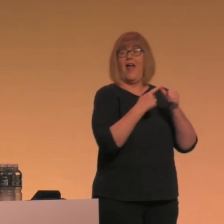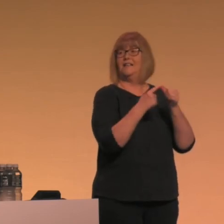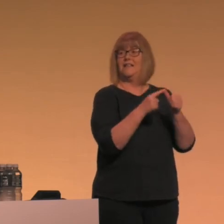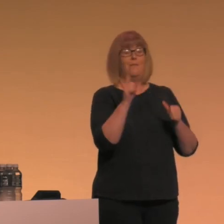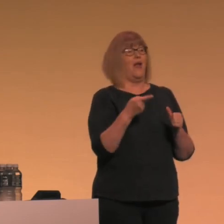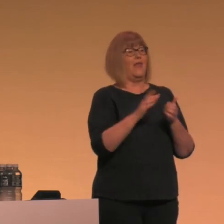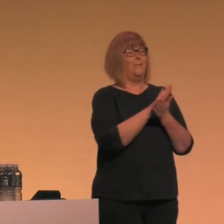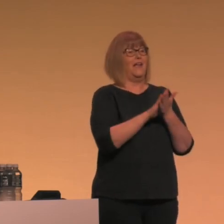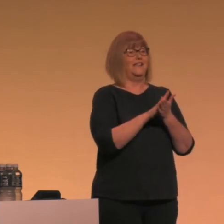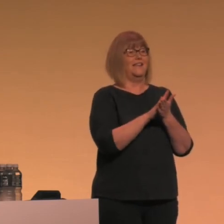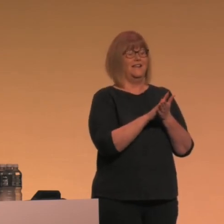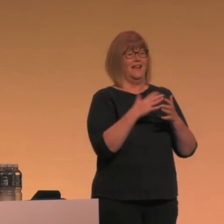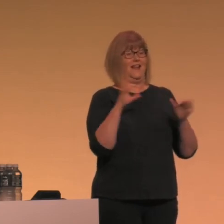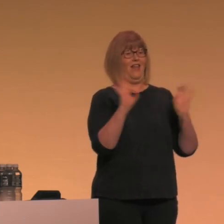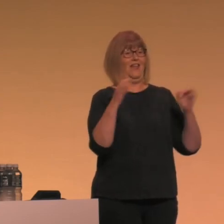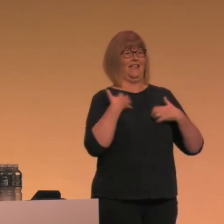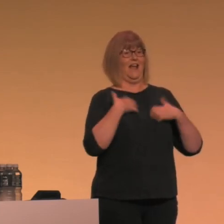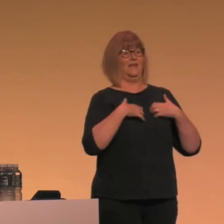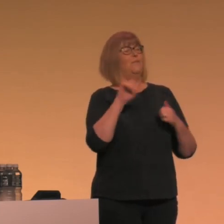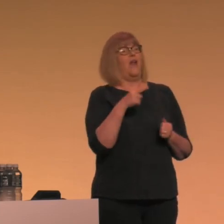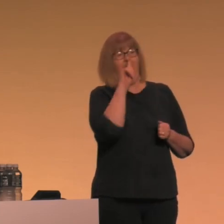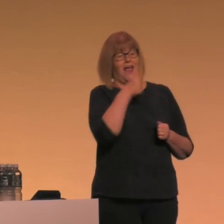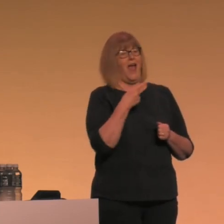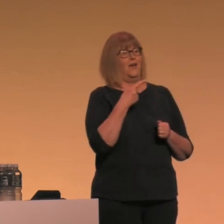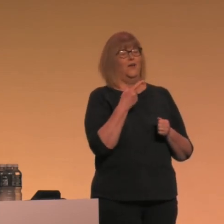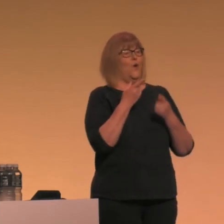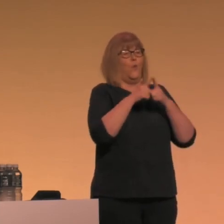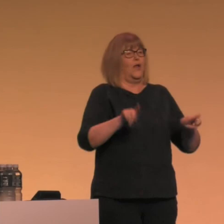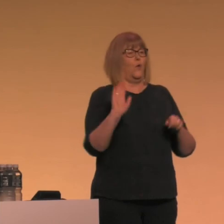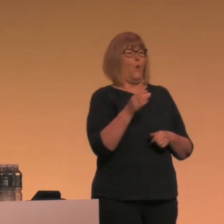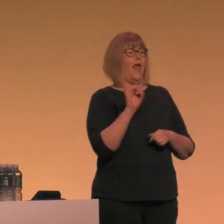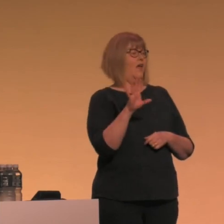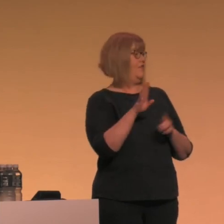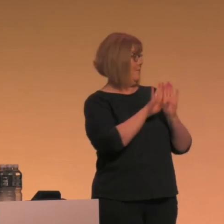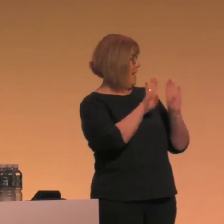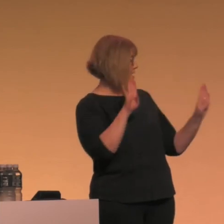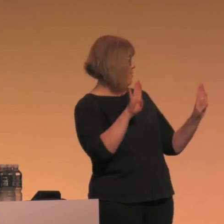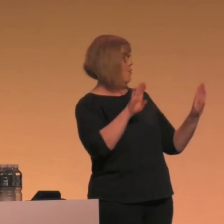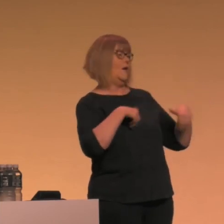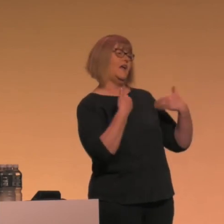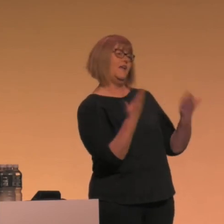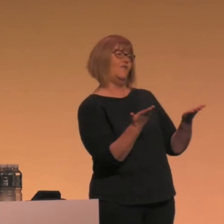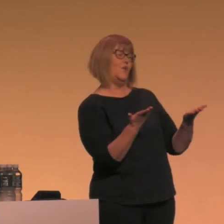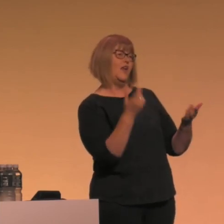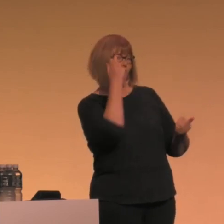and, anyway, I haven't got them worked out yet. So the panel is going to give you some indication of where the thinking is going.